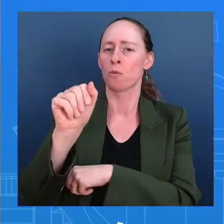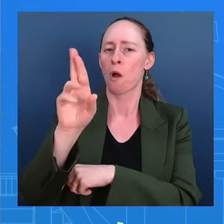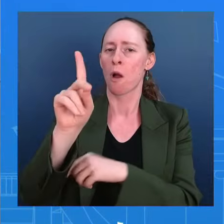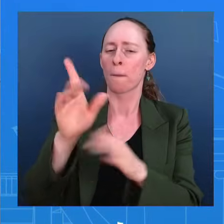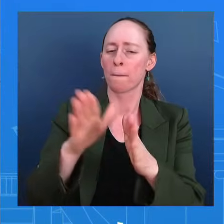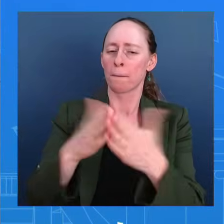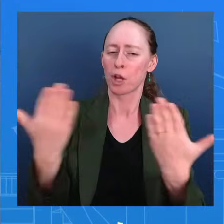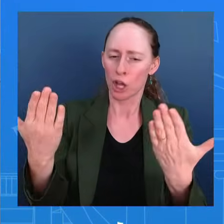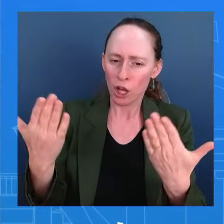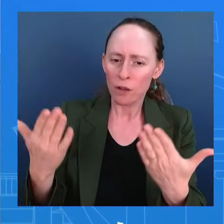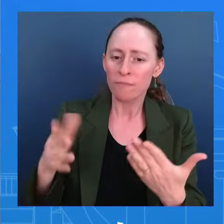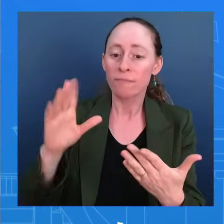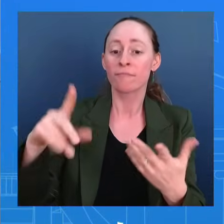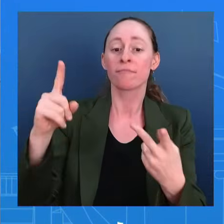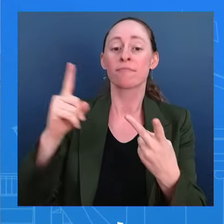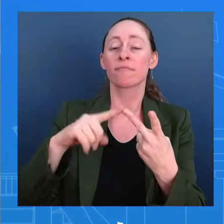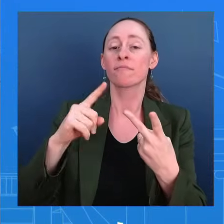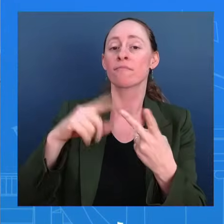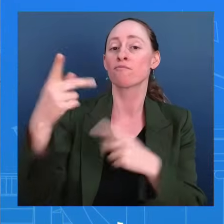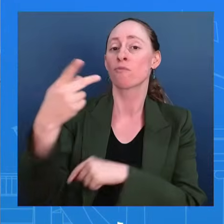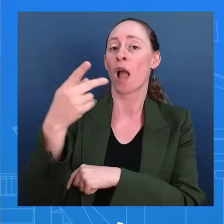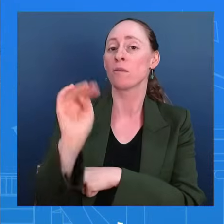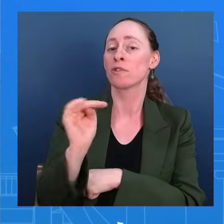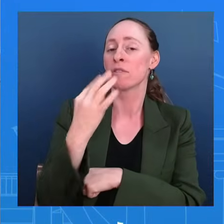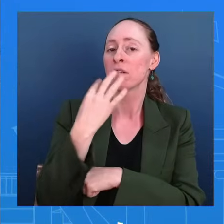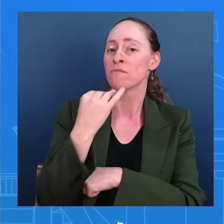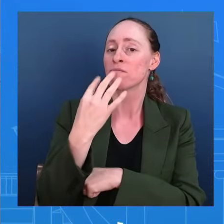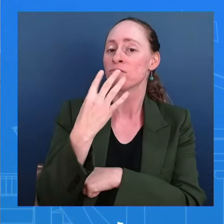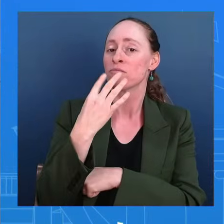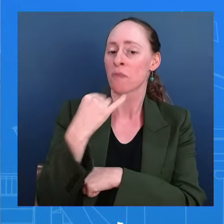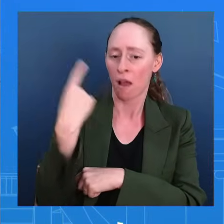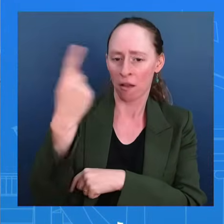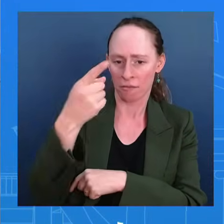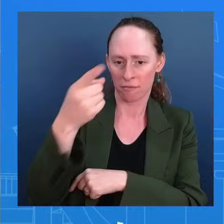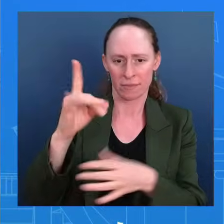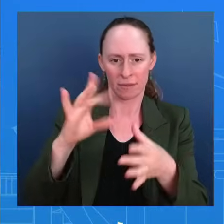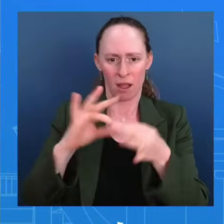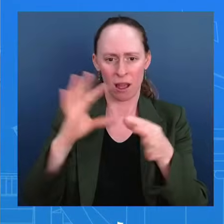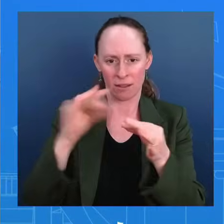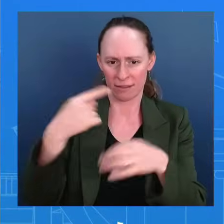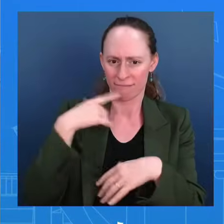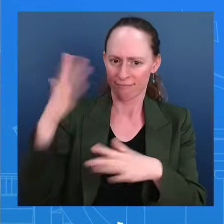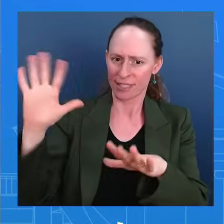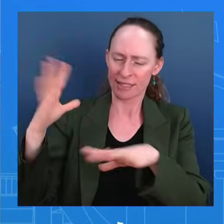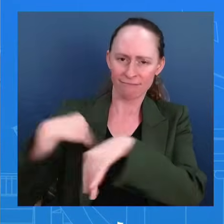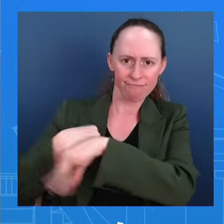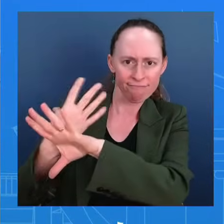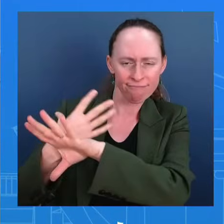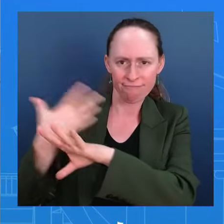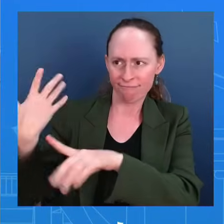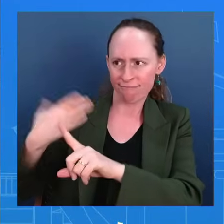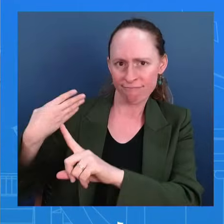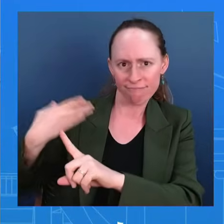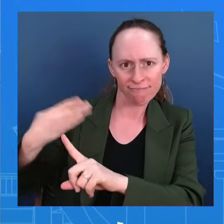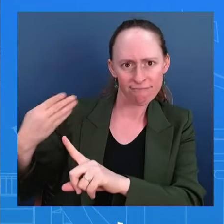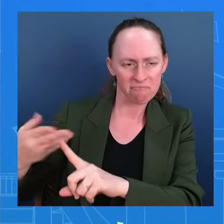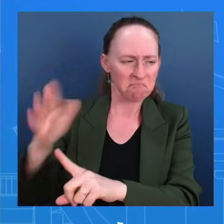Ms. Jean-Pierre: Yeah. More -- more than a dozen calls. The Press: -- with the prime minister since the start of the w- - Ms. Jean-Pierre: Yeah. The Press: As it was brought up last time, he hadn't had one before this -- before October --